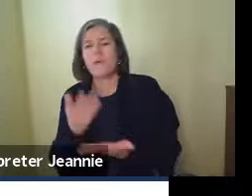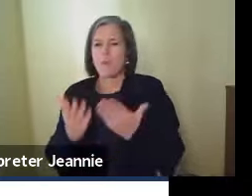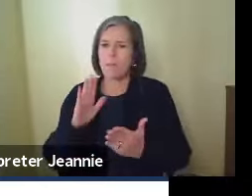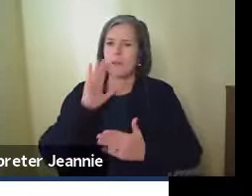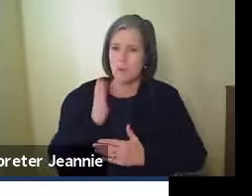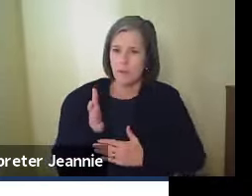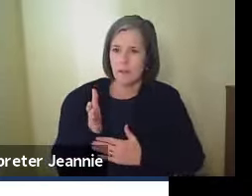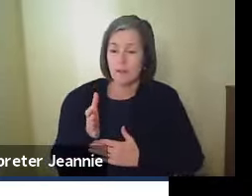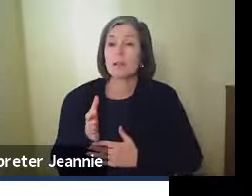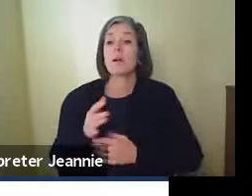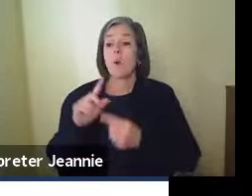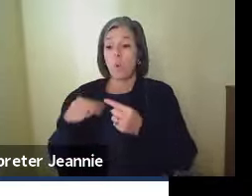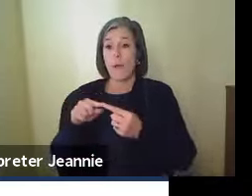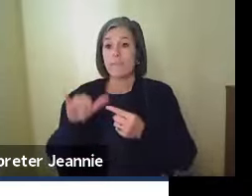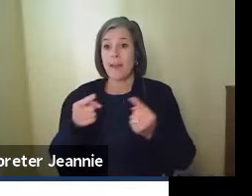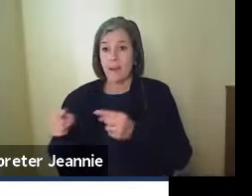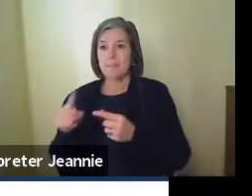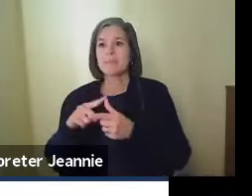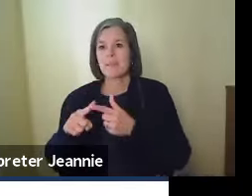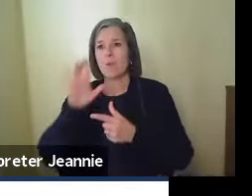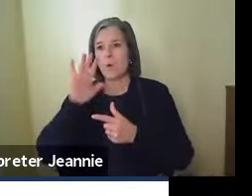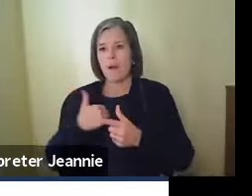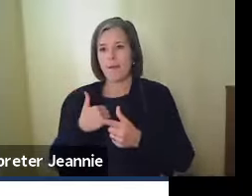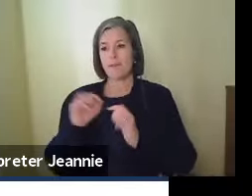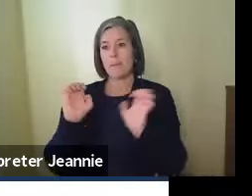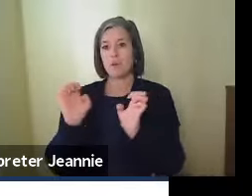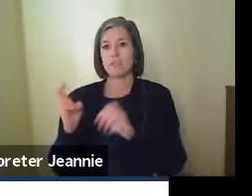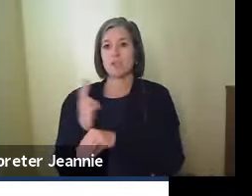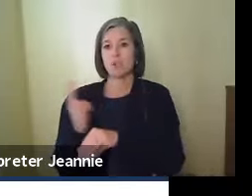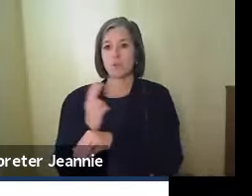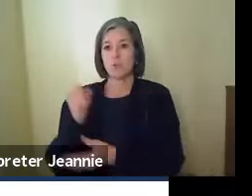When it is, there will be this emergency use authorization that will outline things like